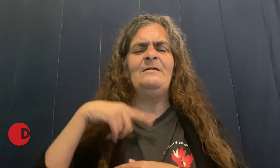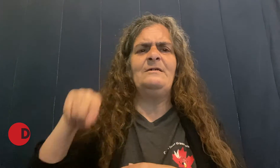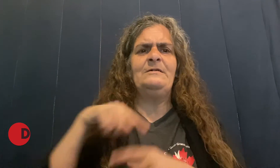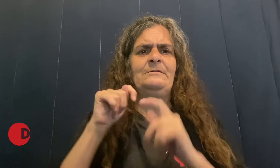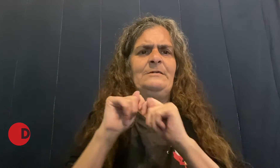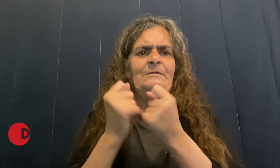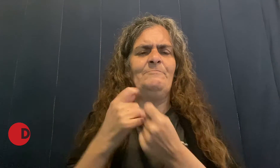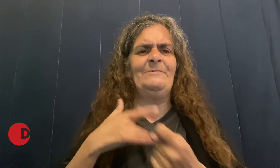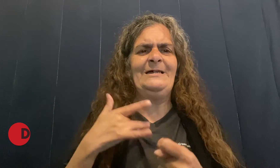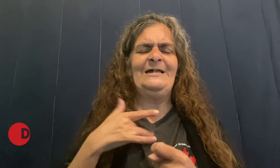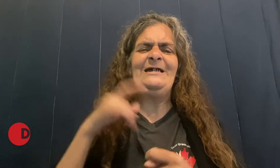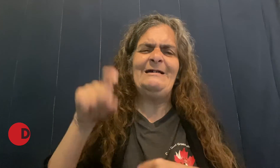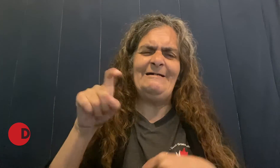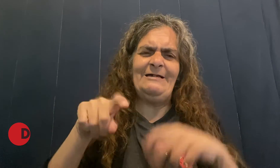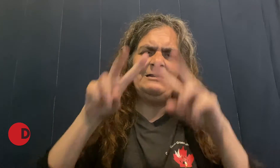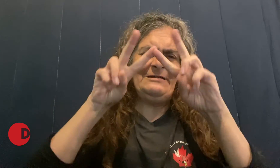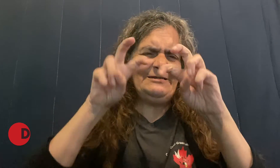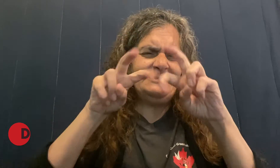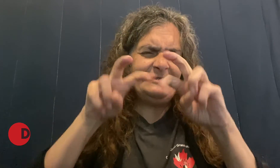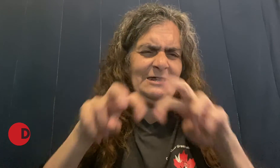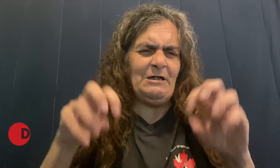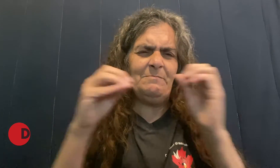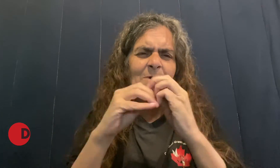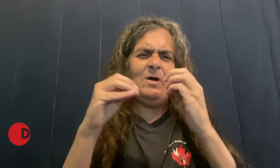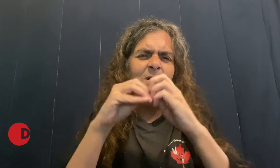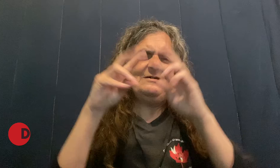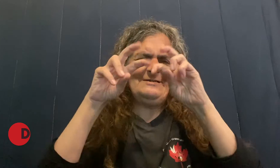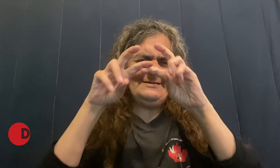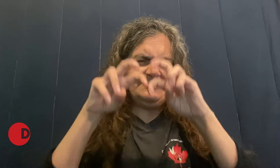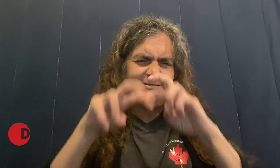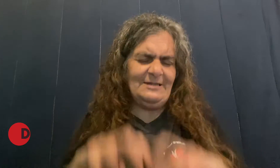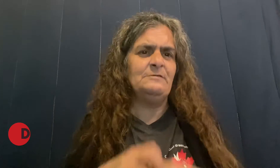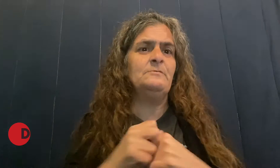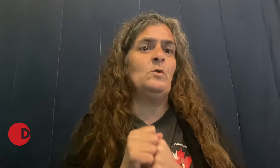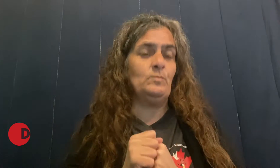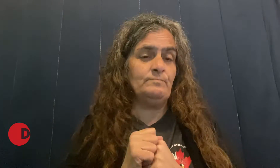our team, feel it needs to be analyzed further.